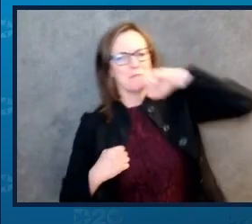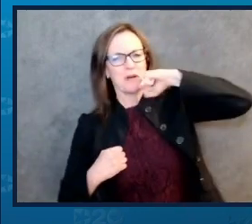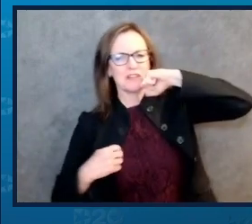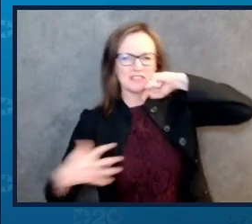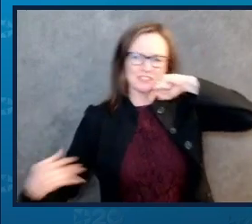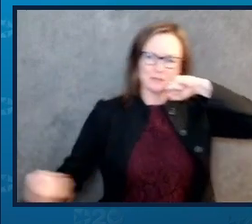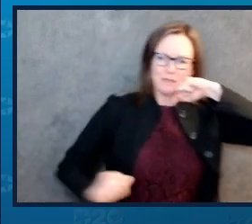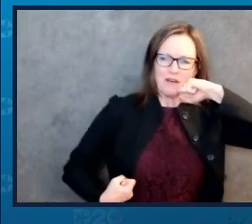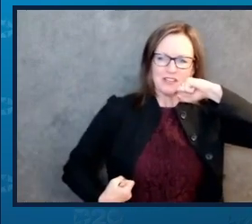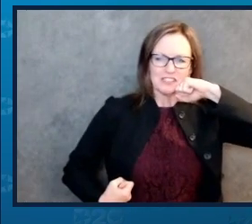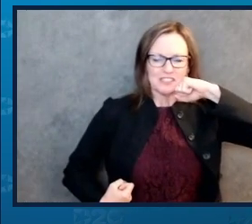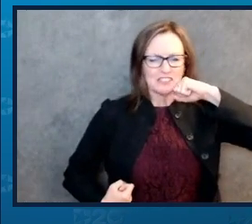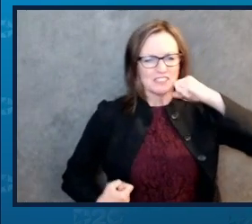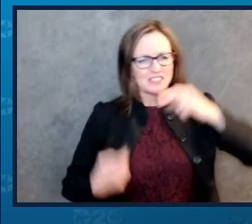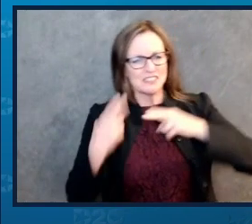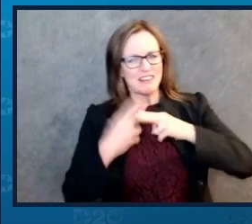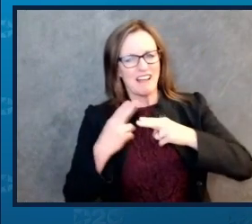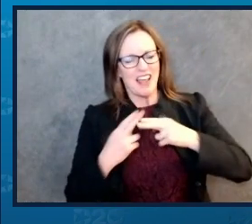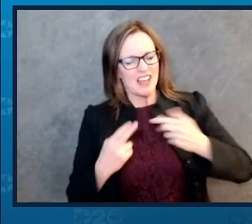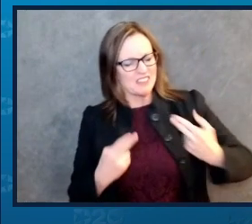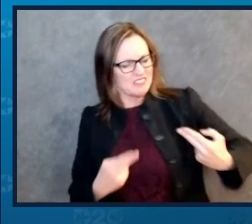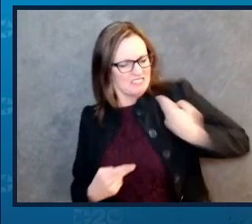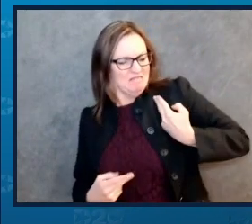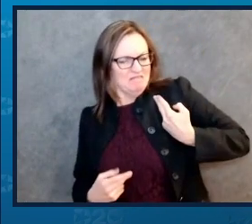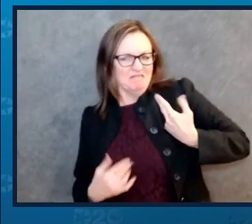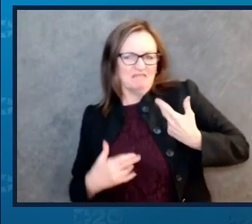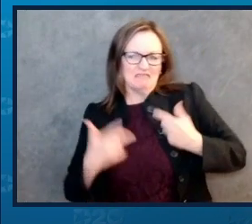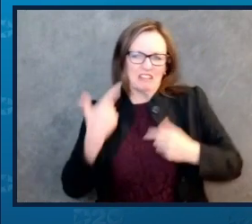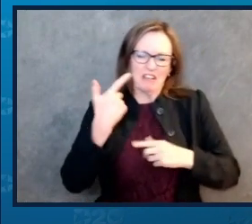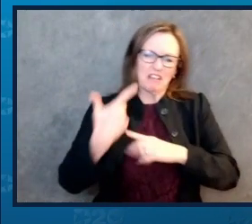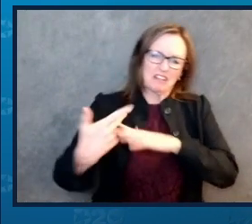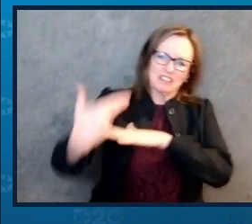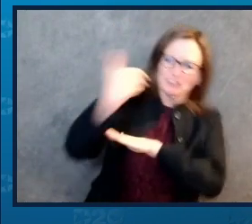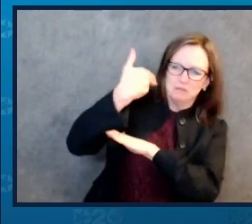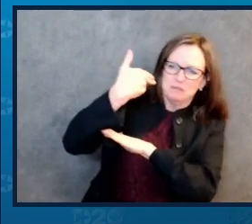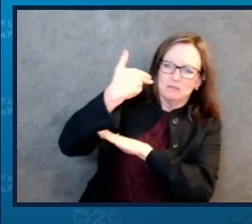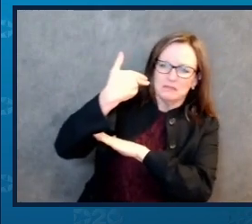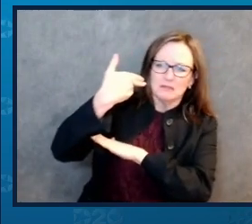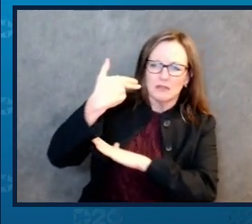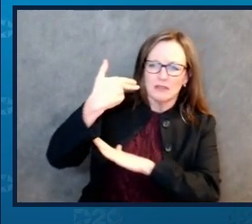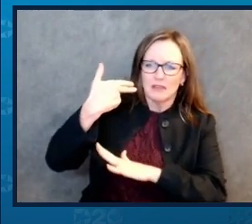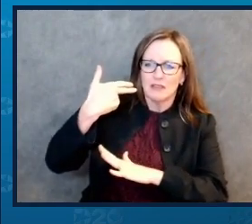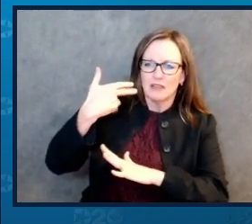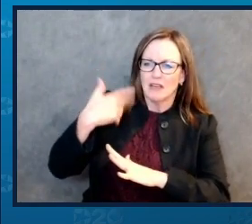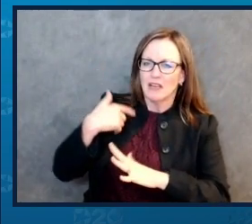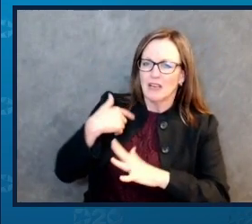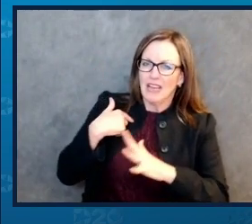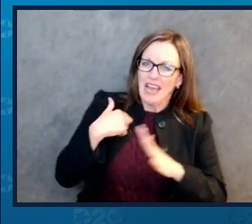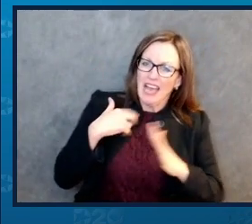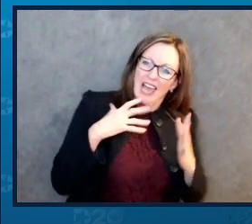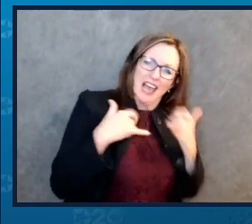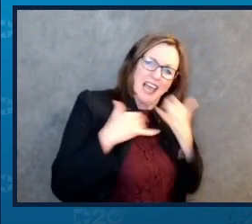IF I HAD EVER CALLED THE POLICE